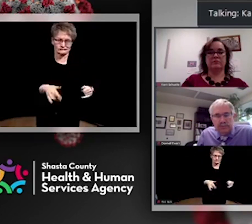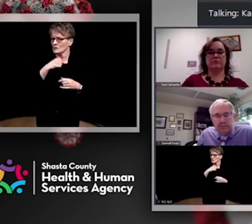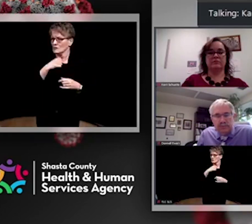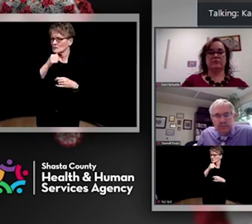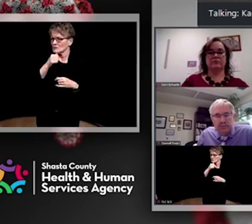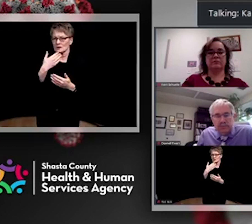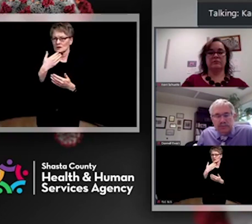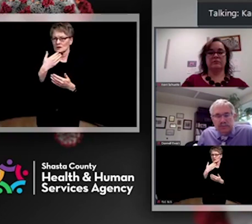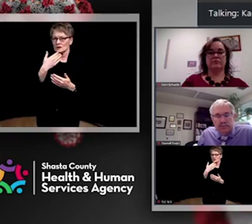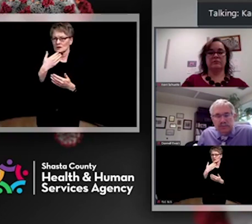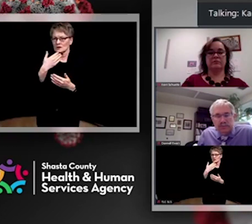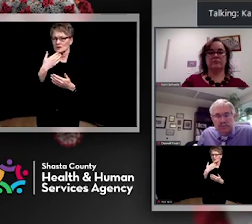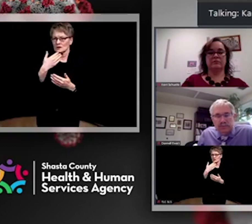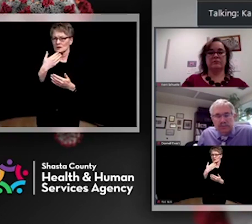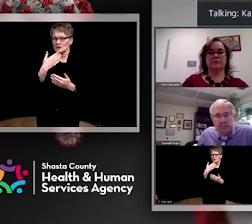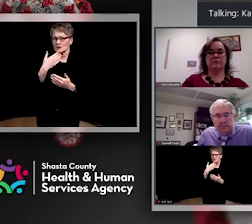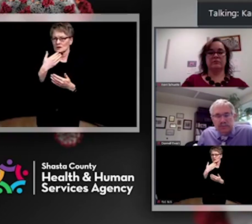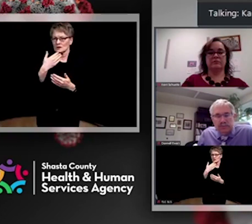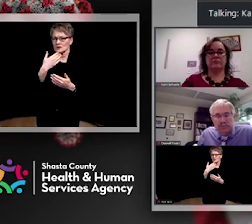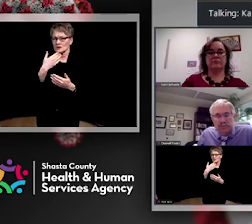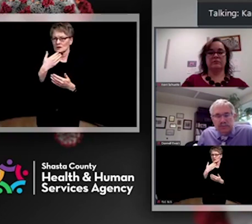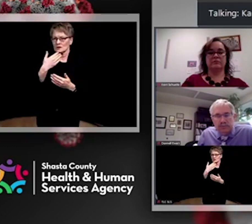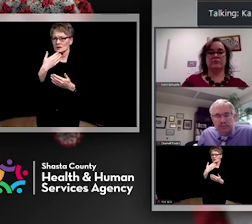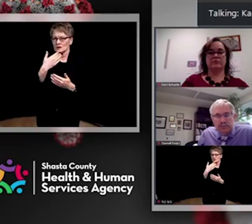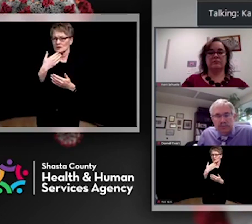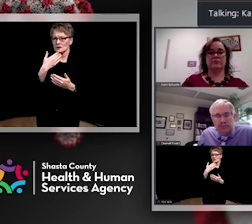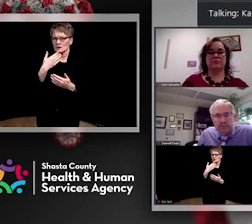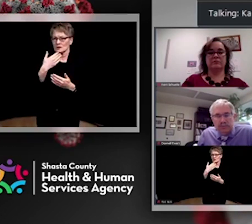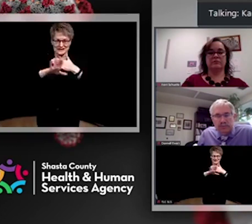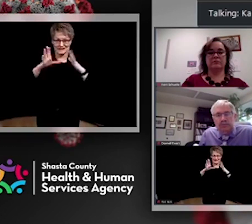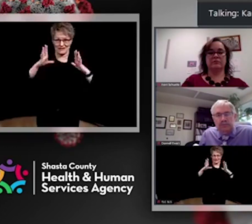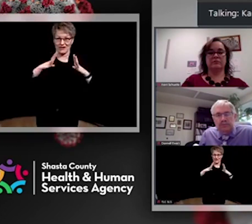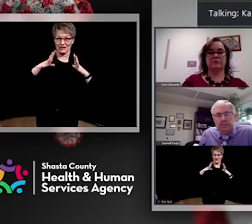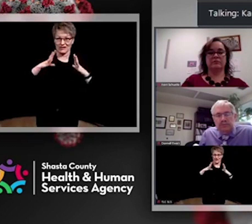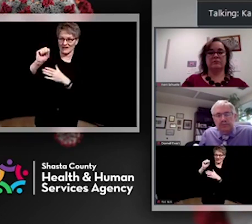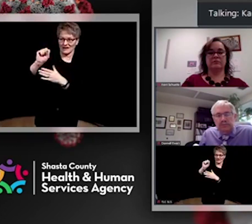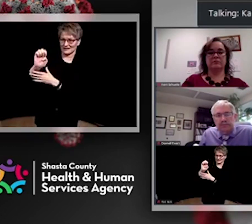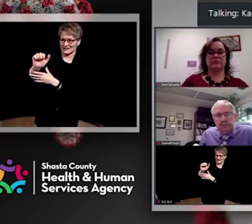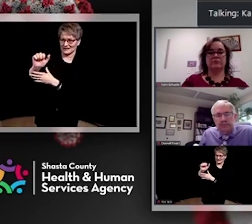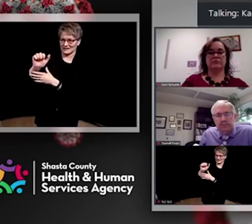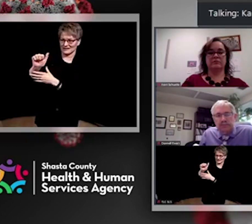enter the holiday season with low case rates so that we would be able to take advantage of that